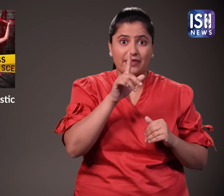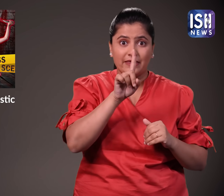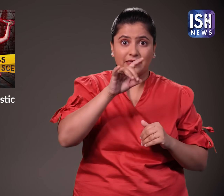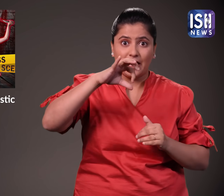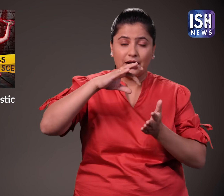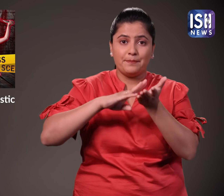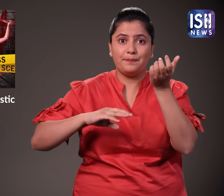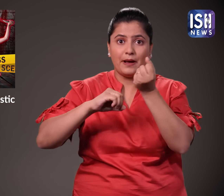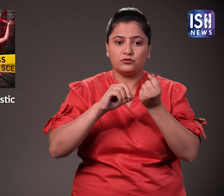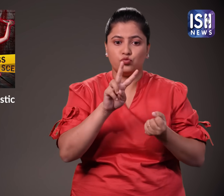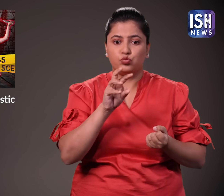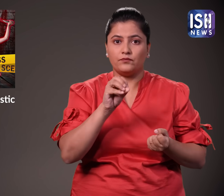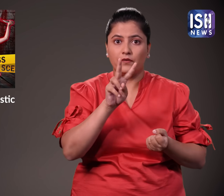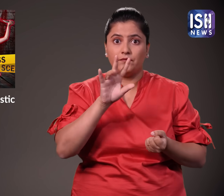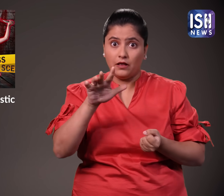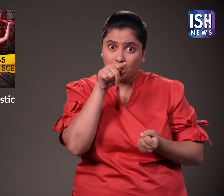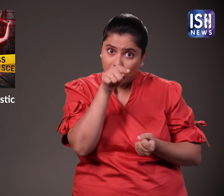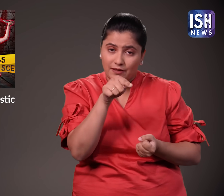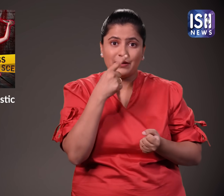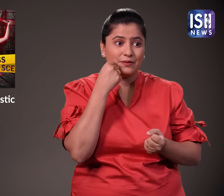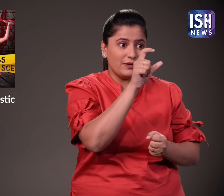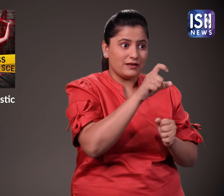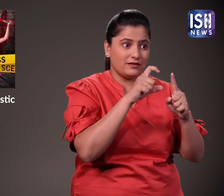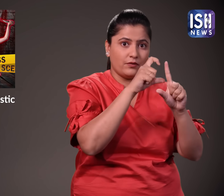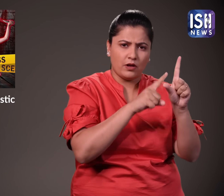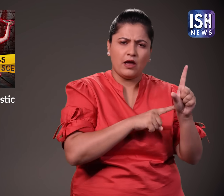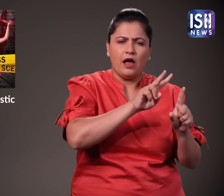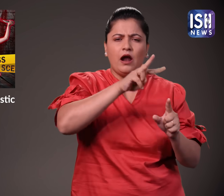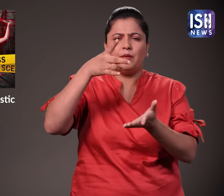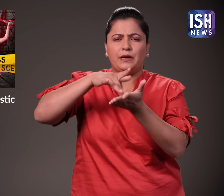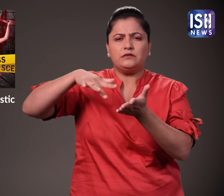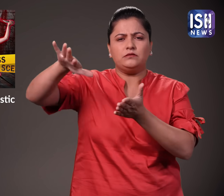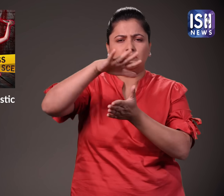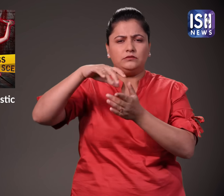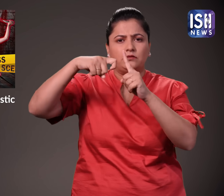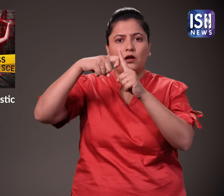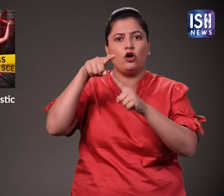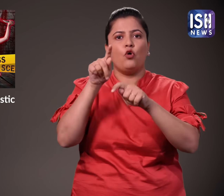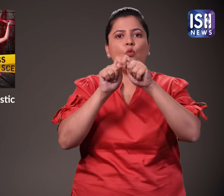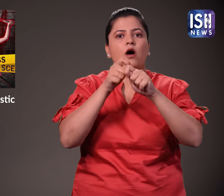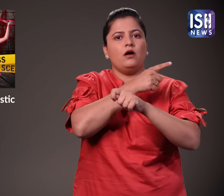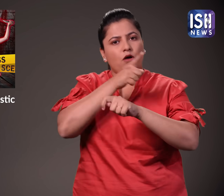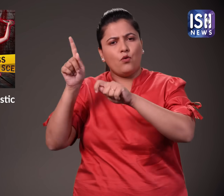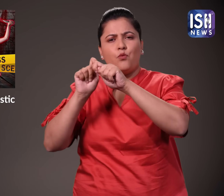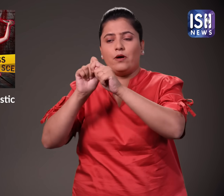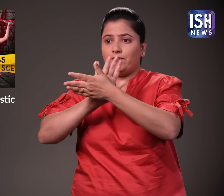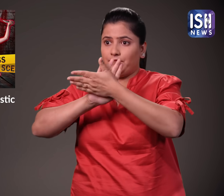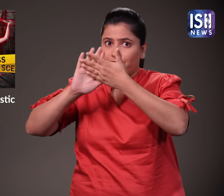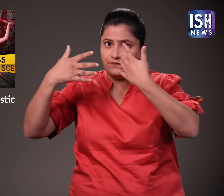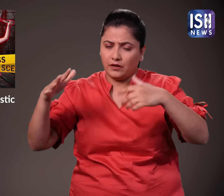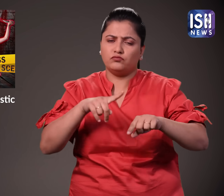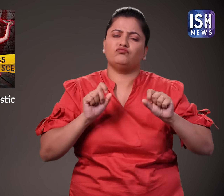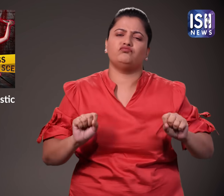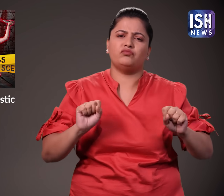On 19th March 2025, Dilip was returning from Kannauj after some work.